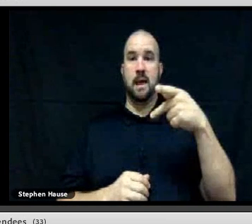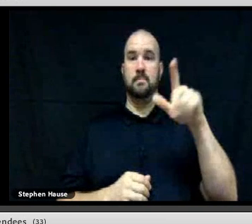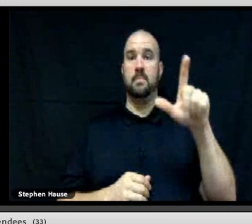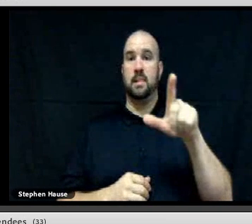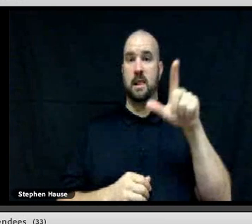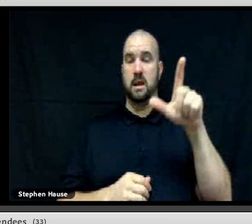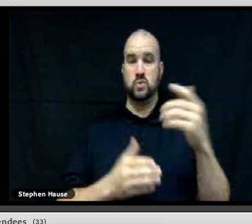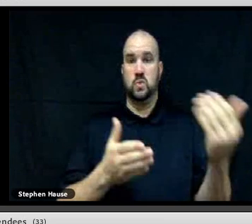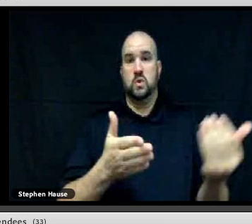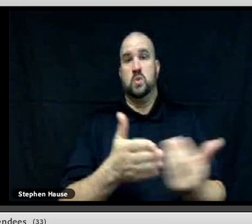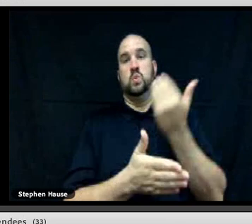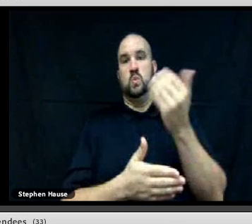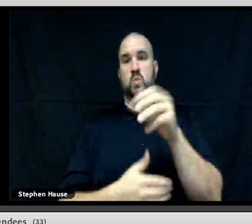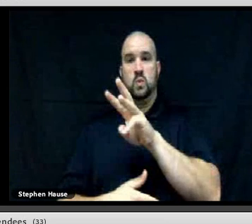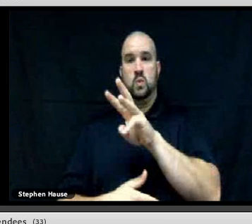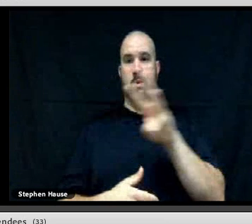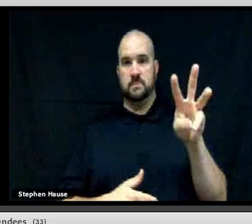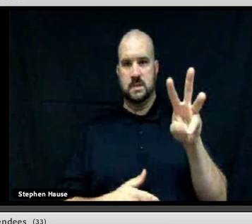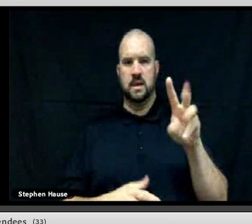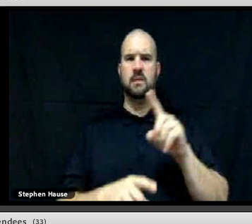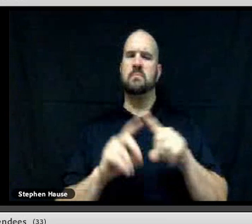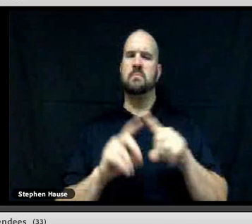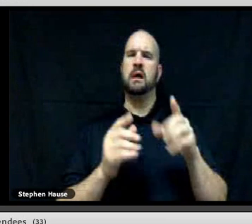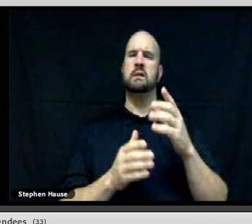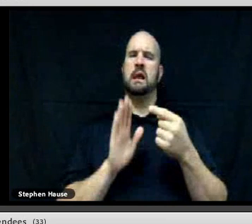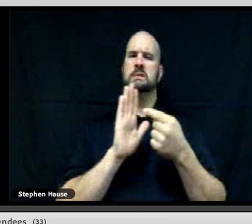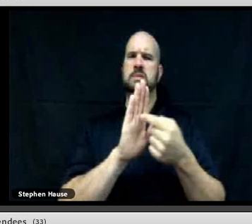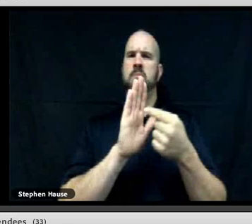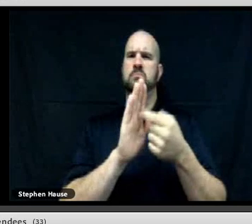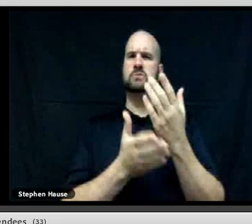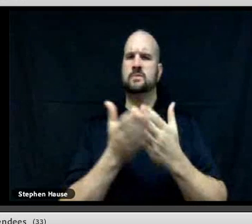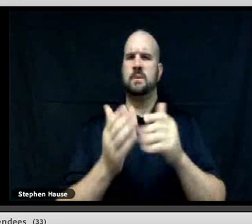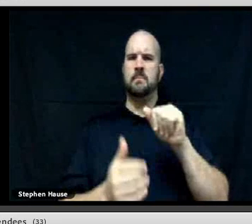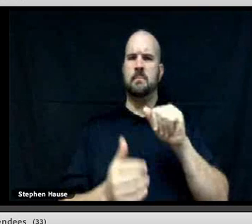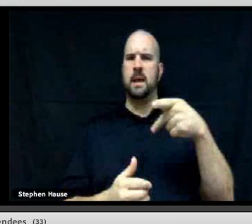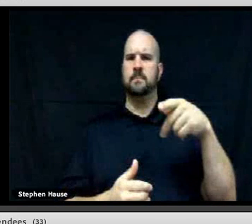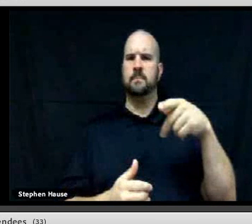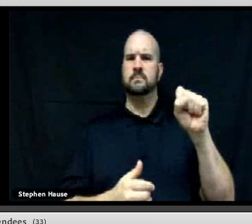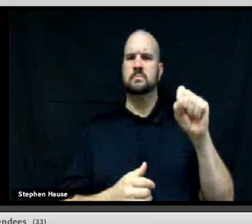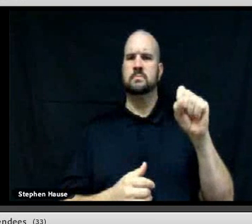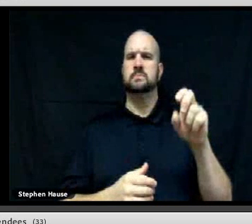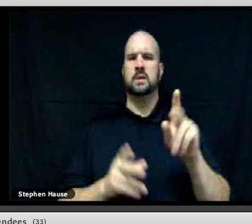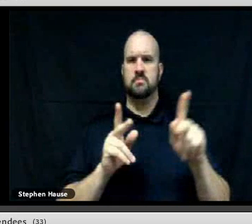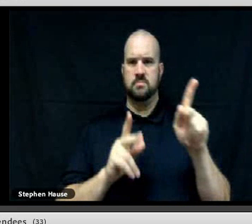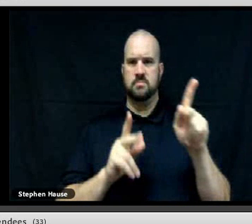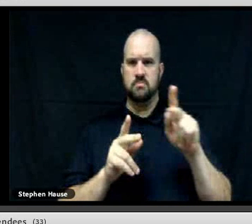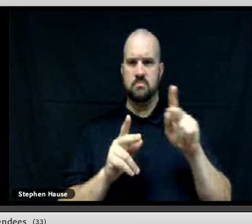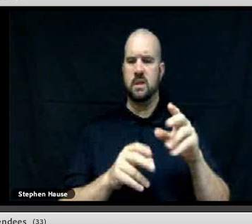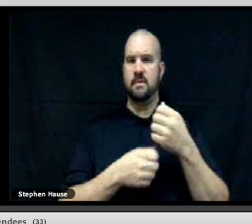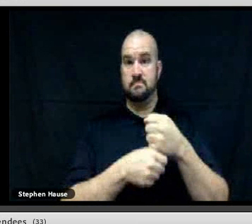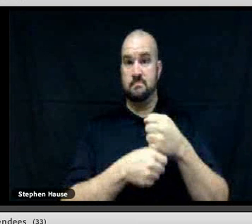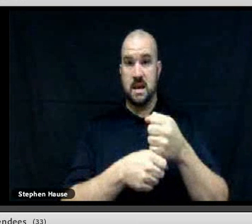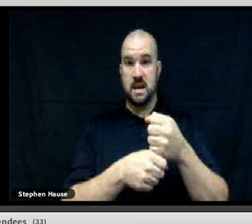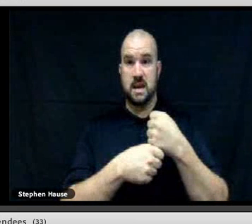Uh, but here are some examples of some apps that people have created using the open API provided by DPLA.